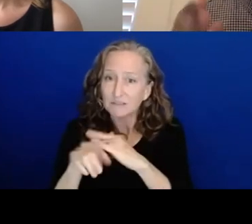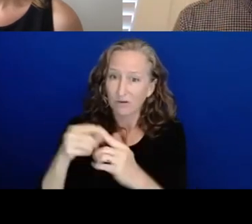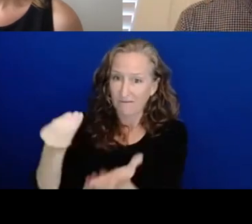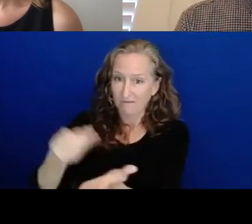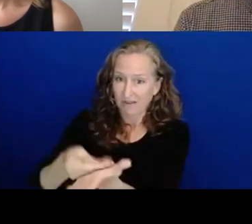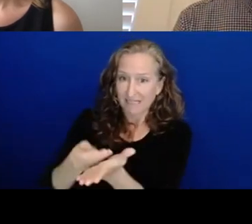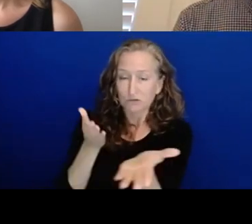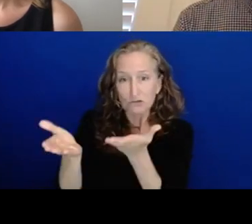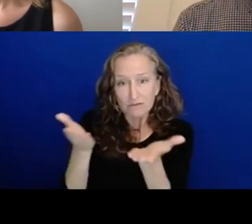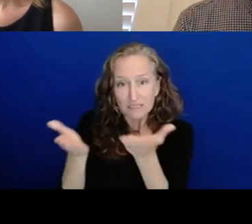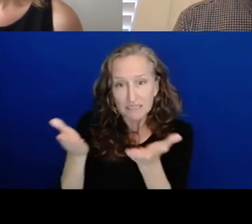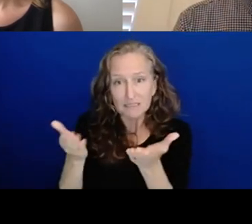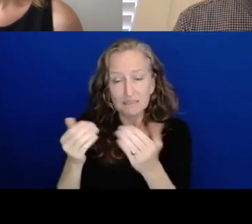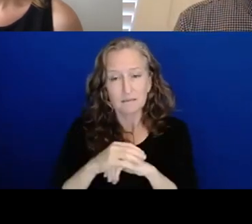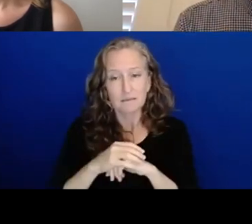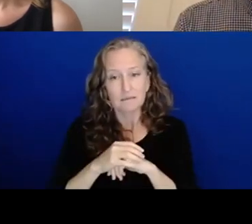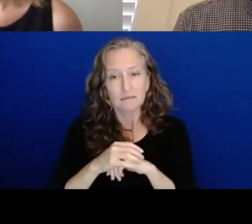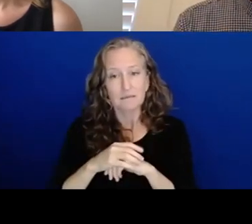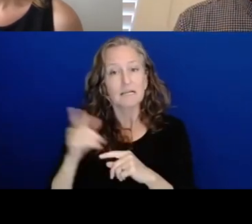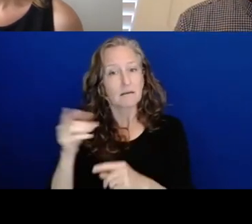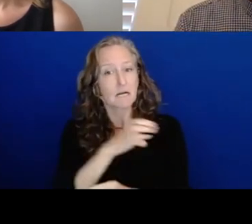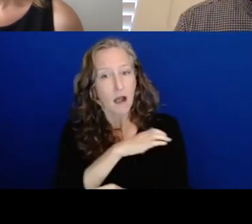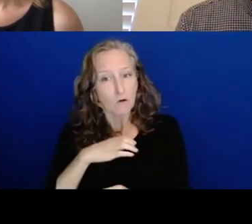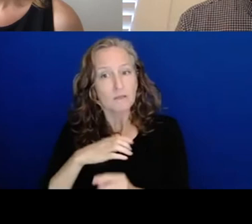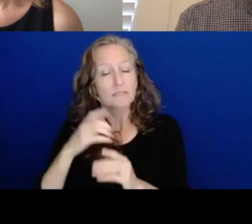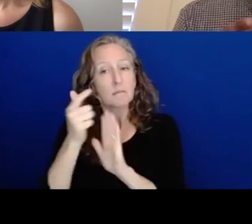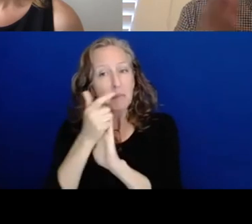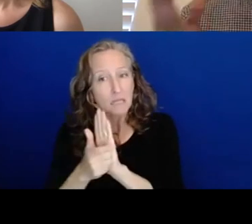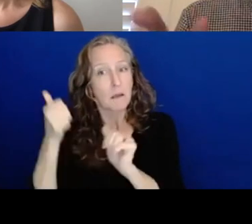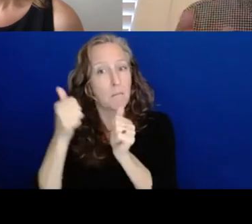even of some of the congressional bills that have passed and who that has been distributed